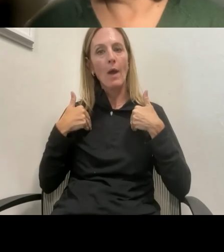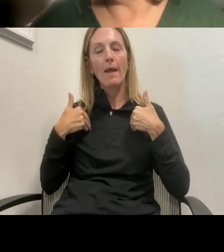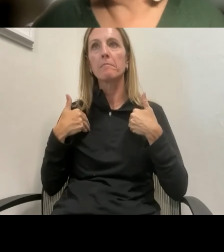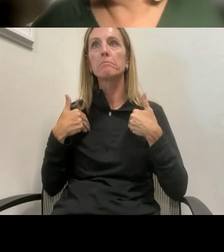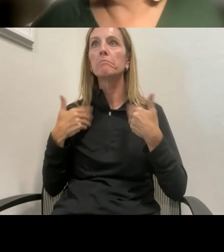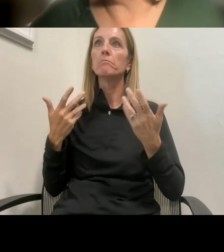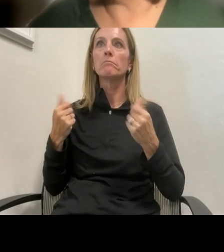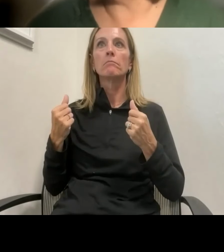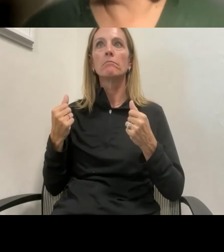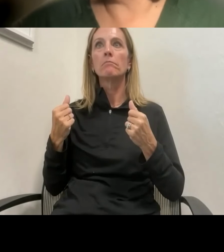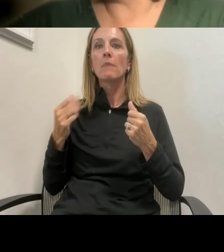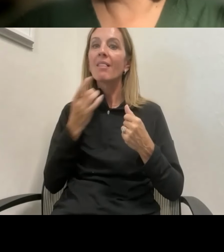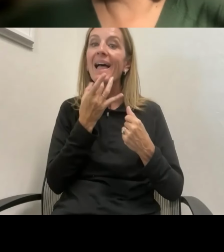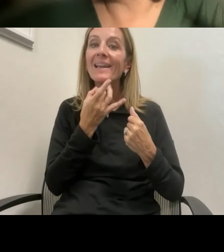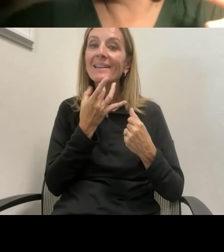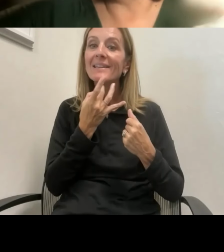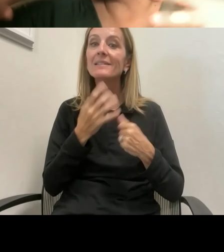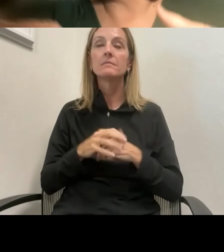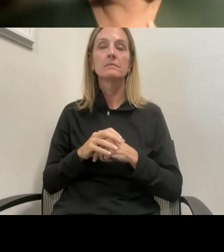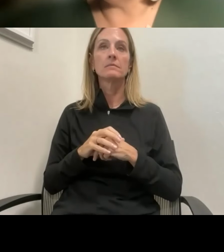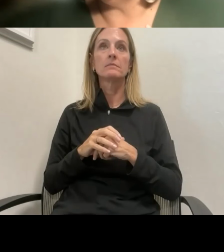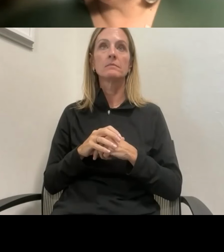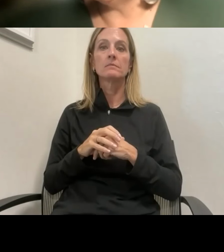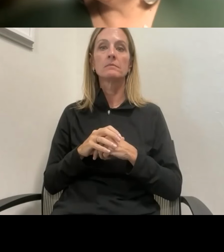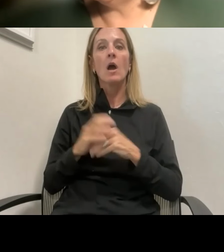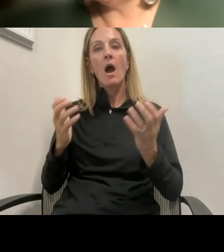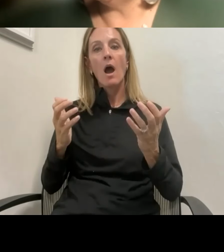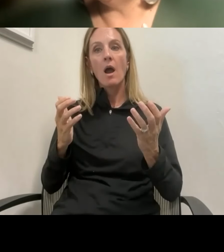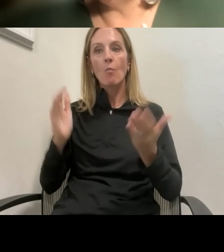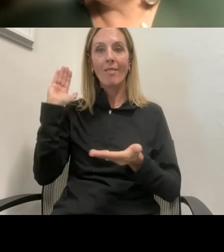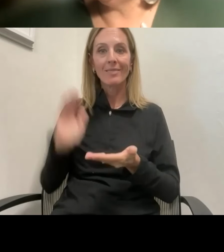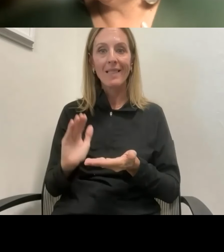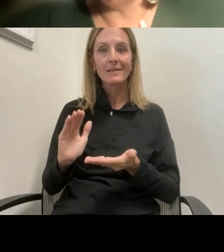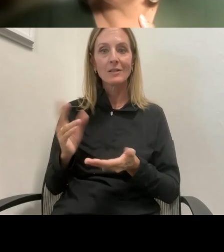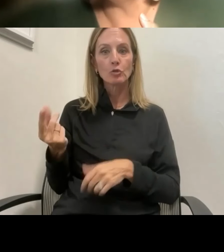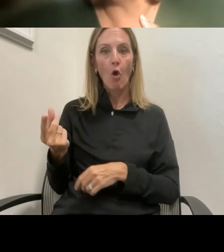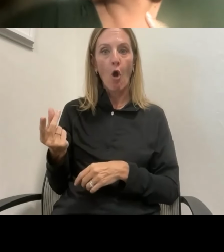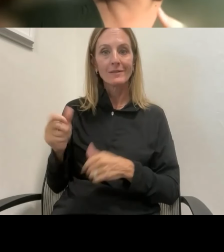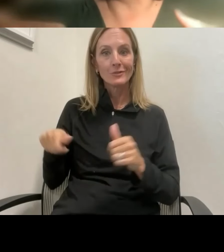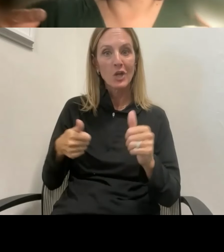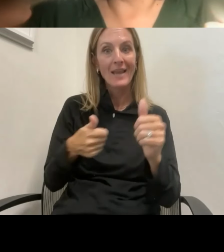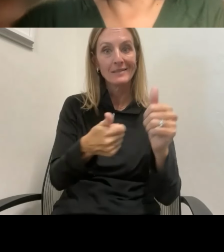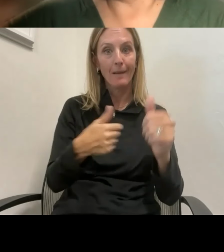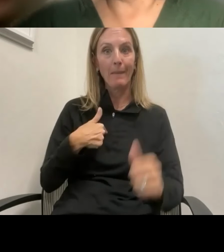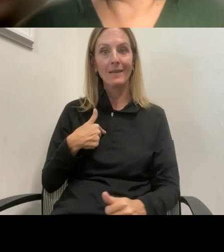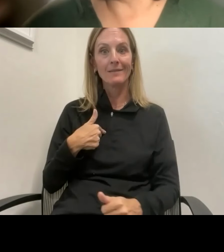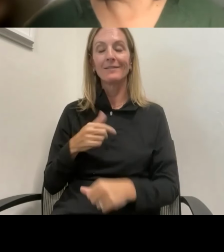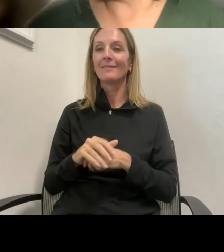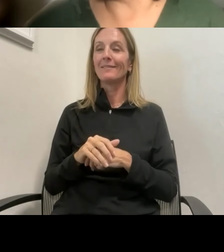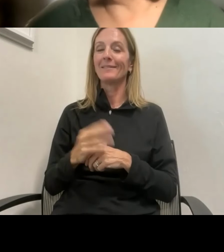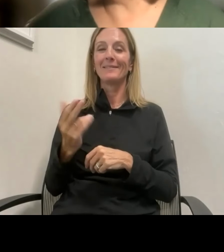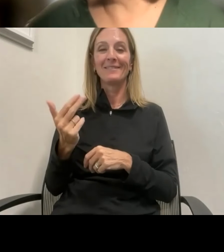lighting, I want to have less dogs chasing me down the street, I want to have a language